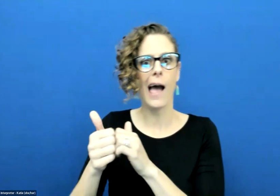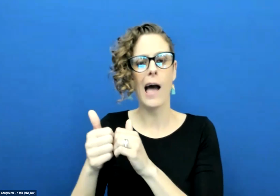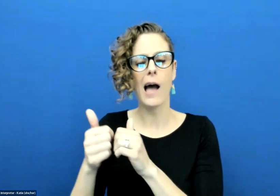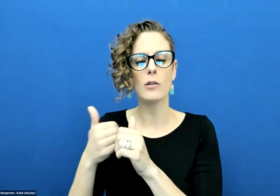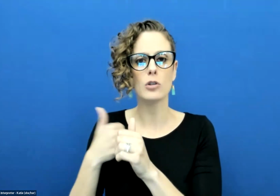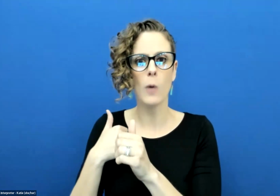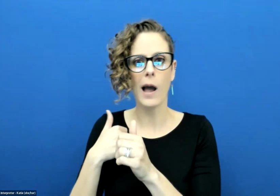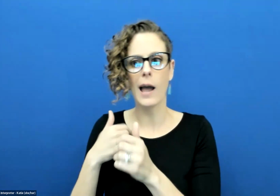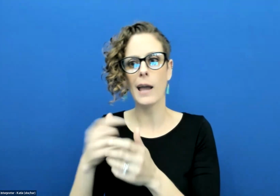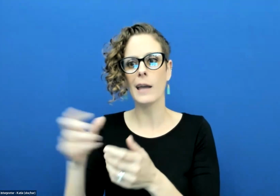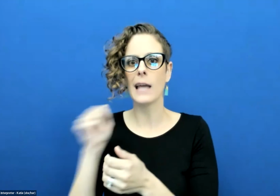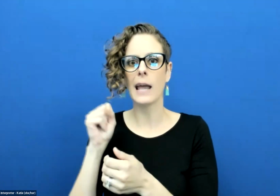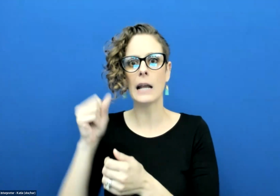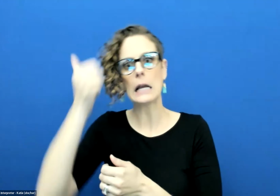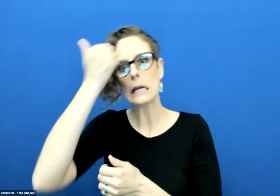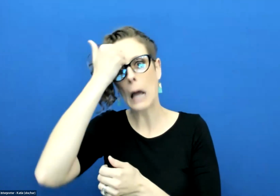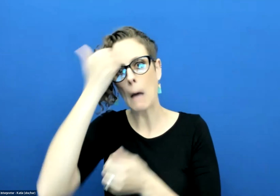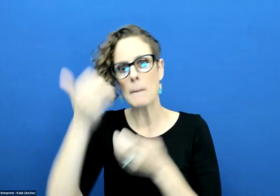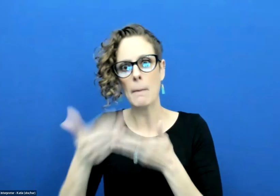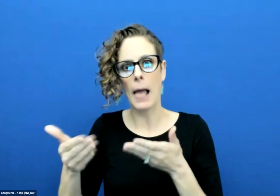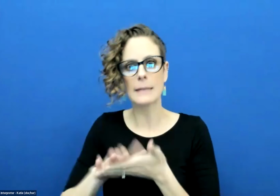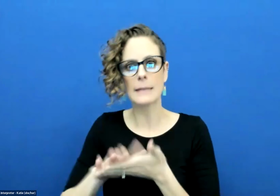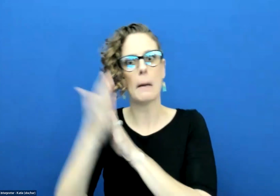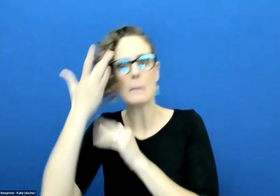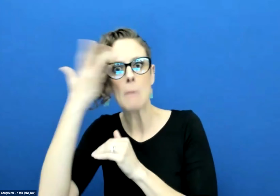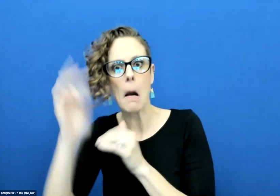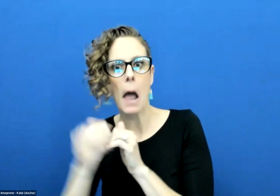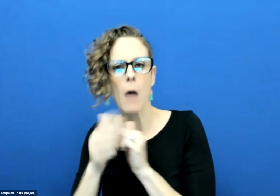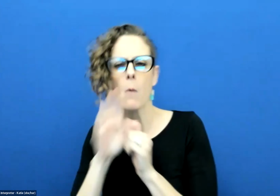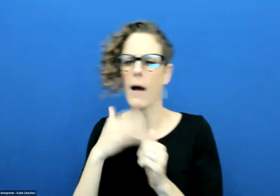and smart it up there'll be a section on that like three different ways to do that and and some links